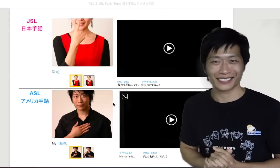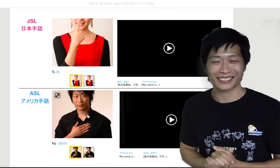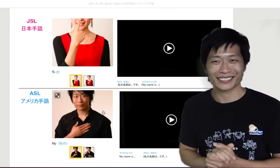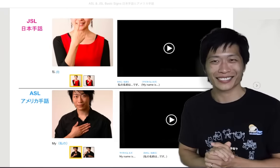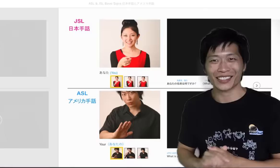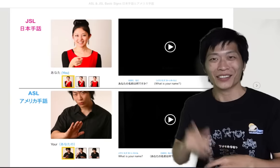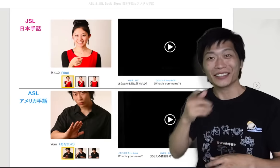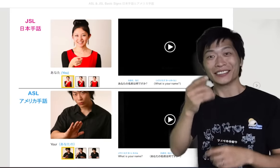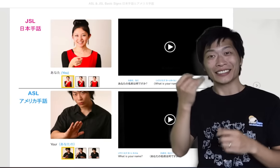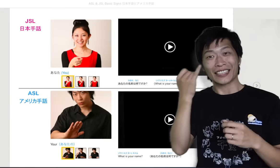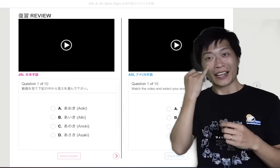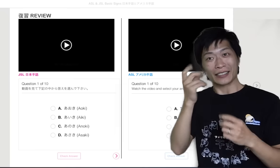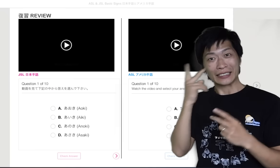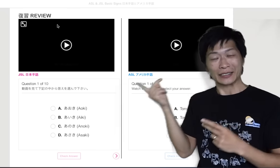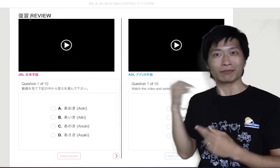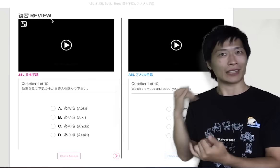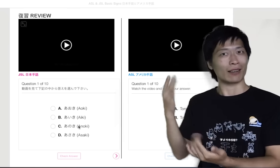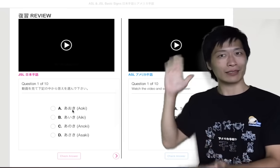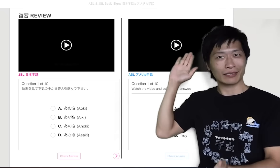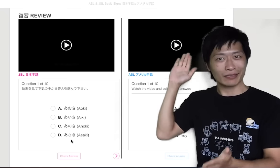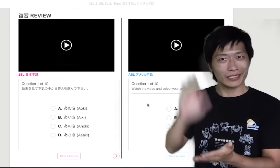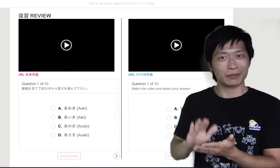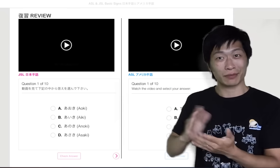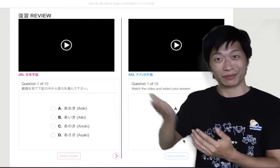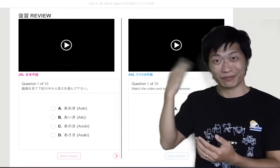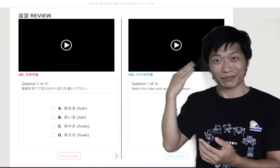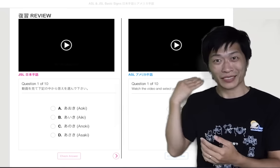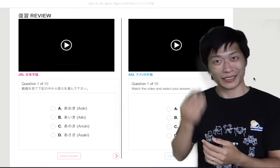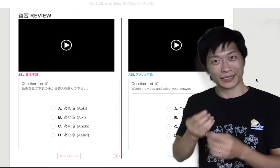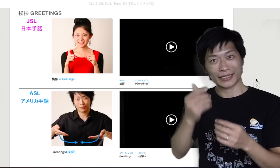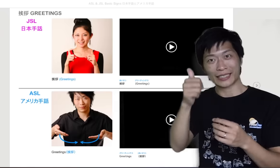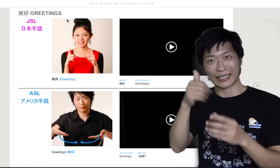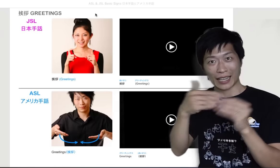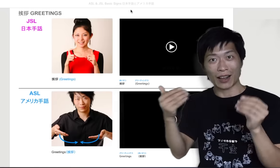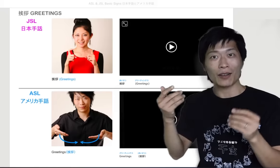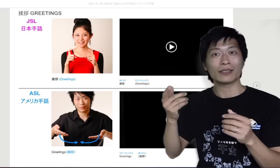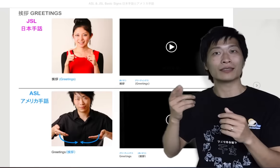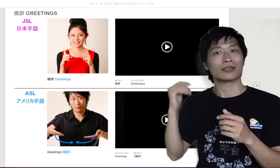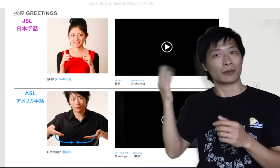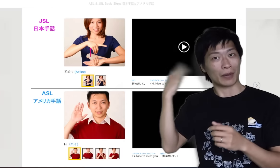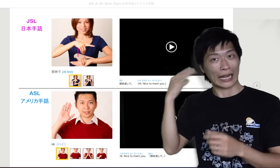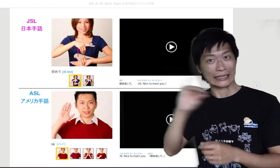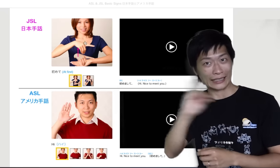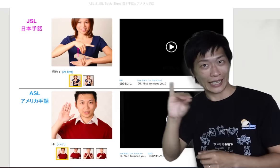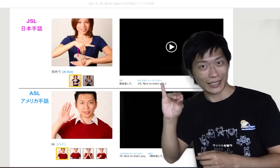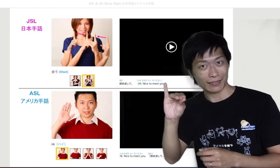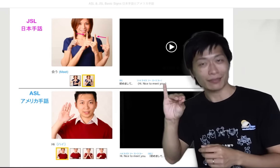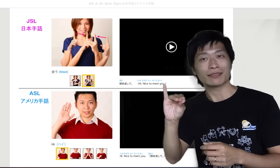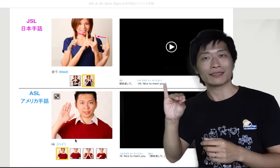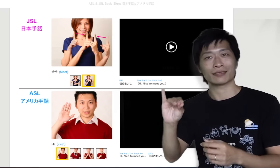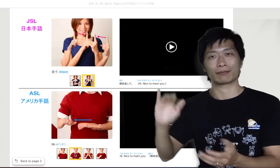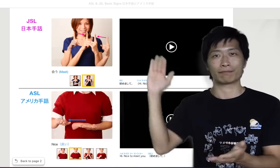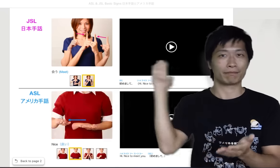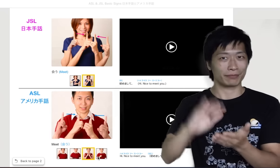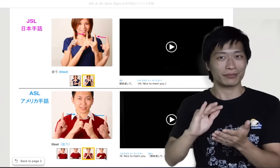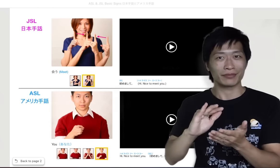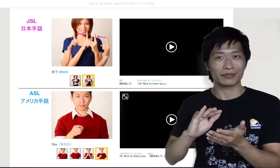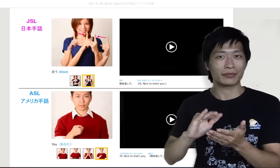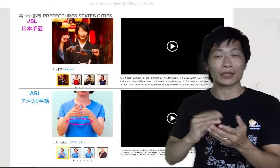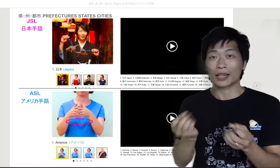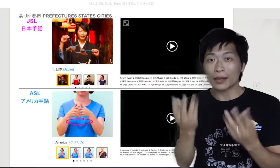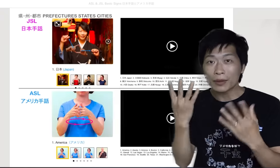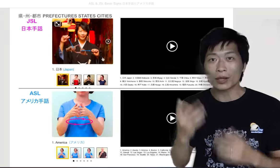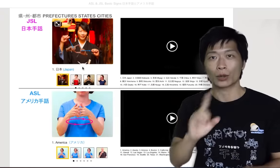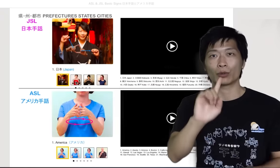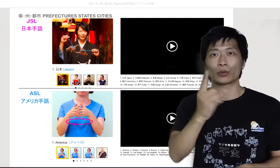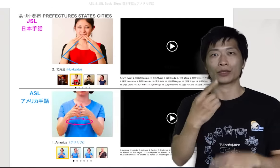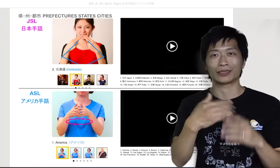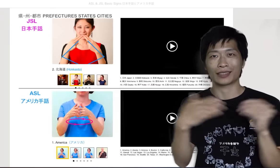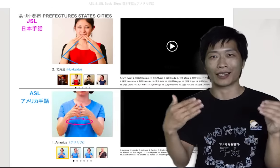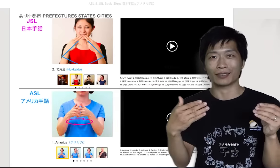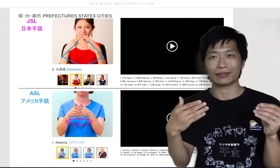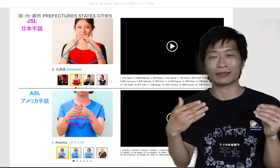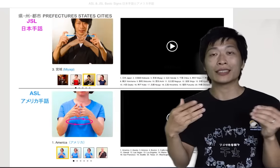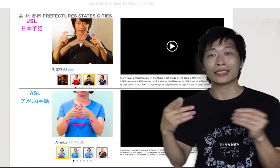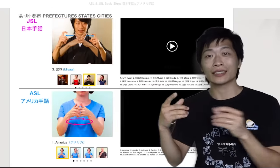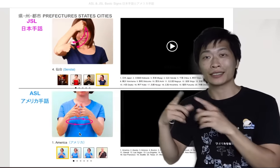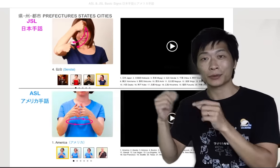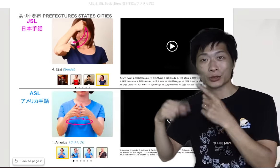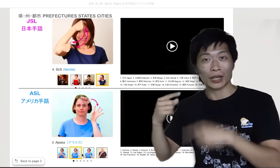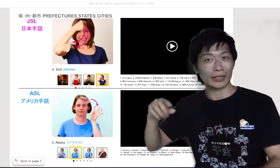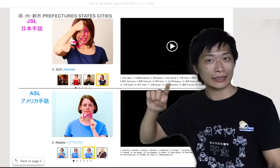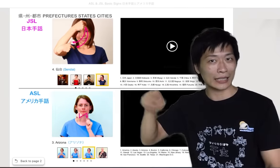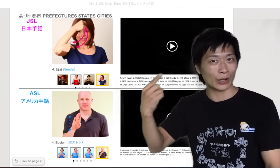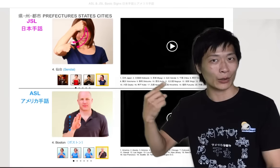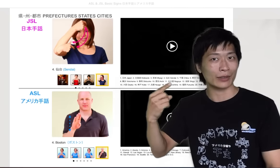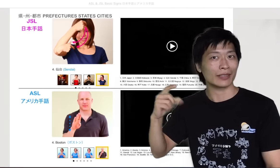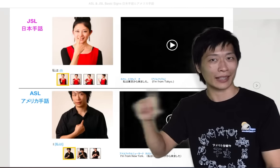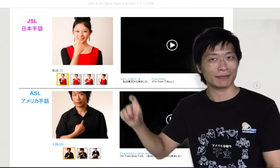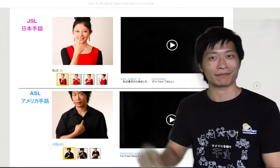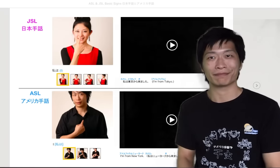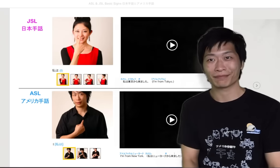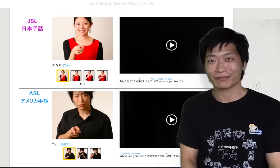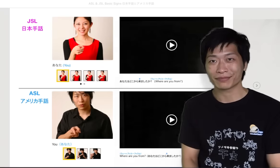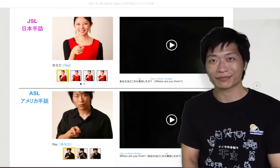Before it was $10.00 but now it is on sale for $1.00. もともと1000円でも今はセール中：100円。